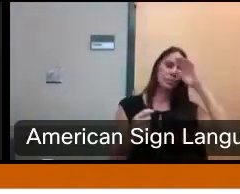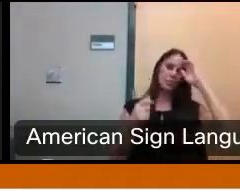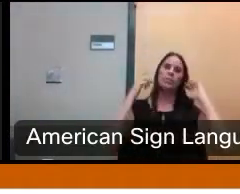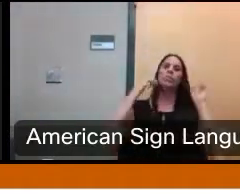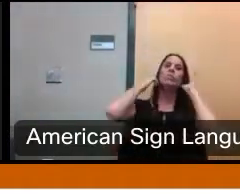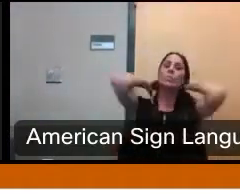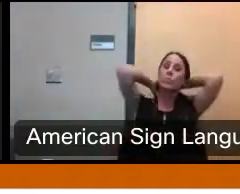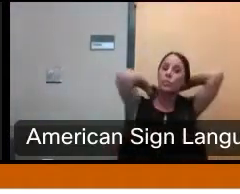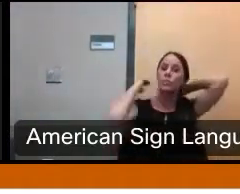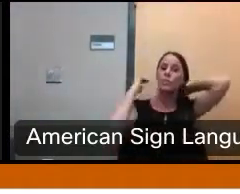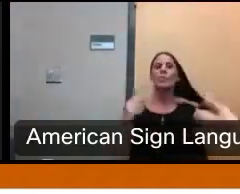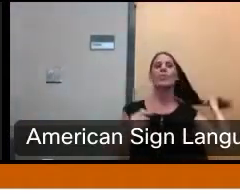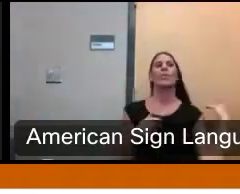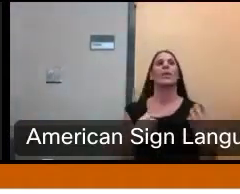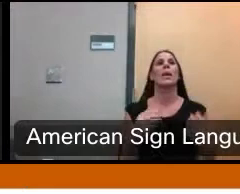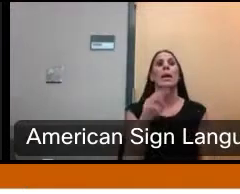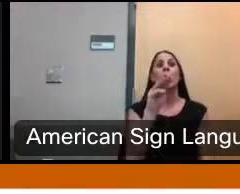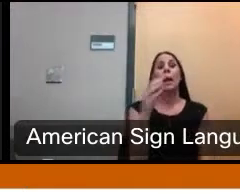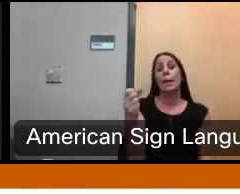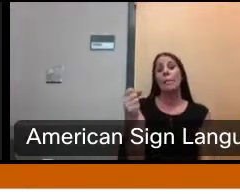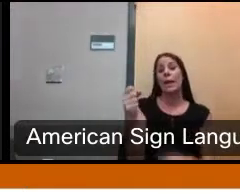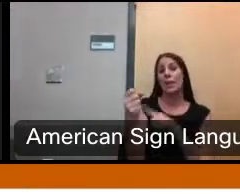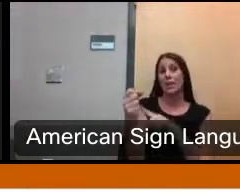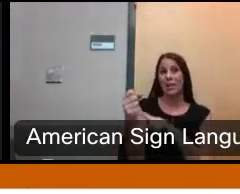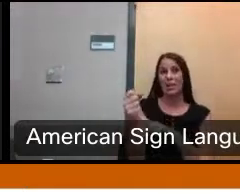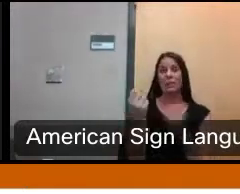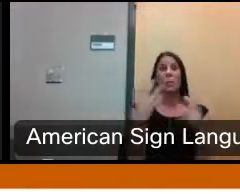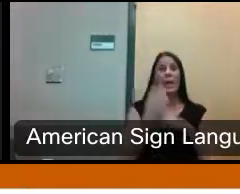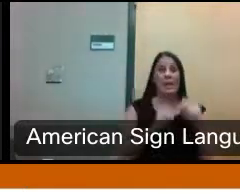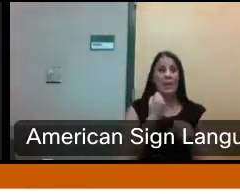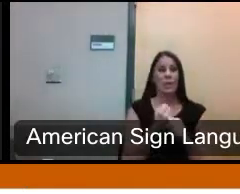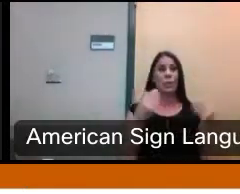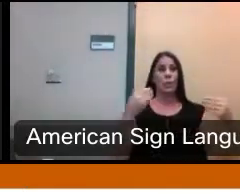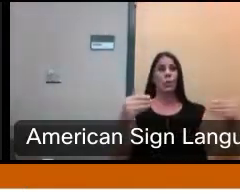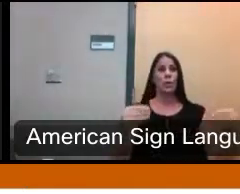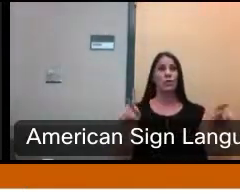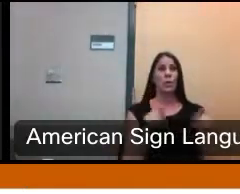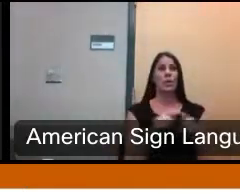For decades, um, milk was sold as, like, a health drink and, you know, in the eighties